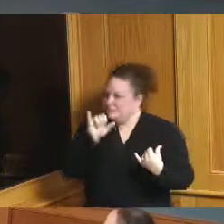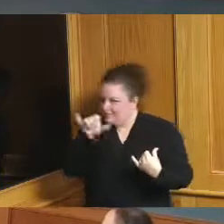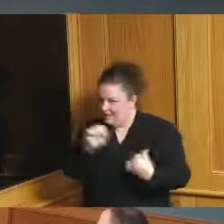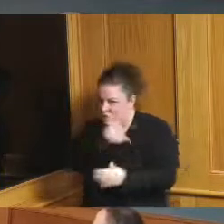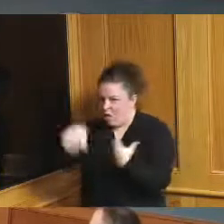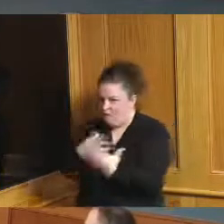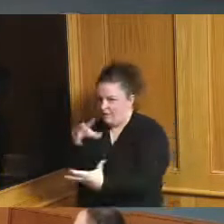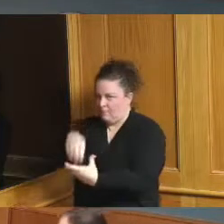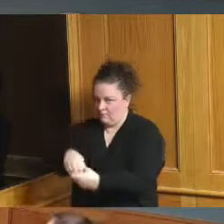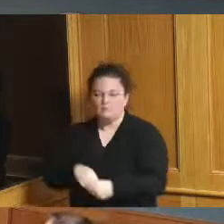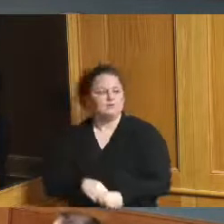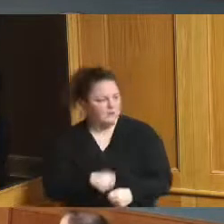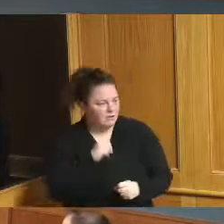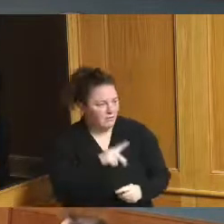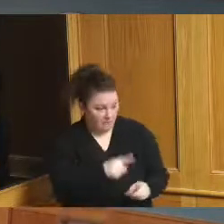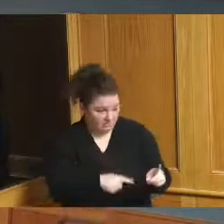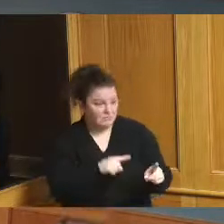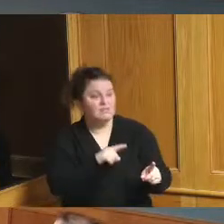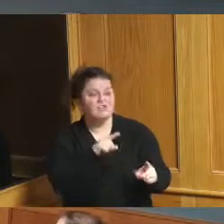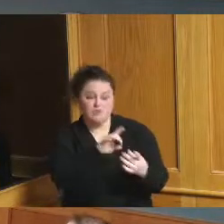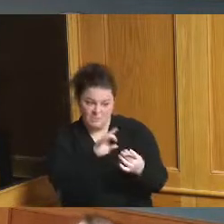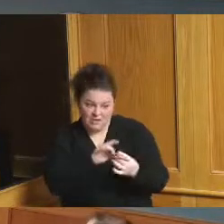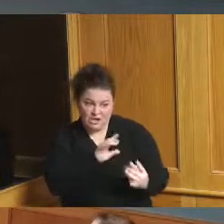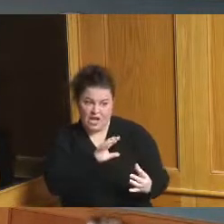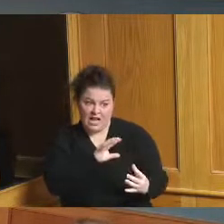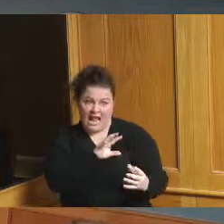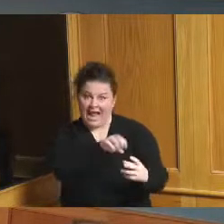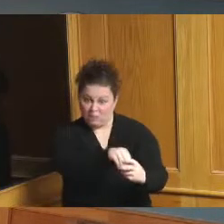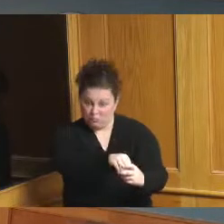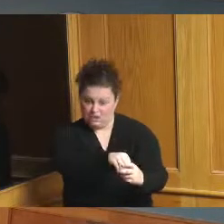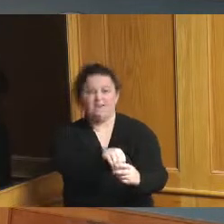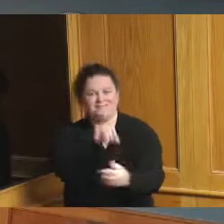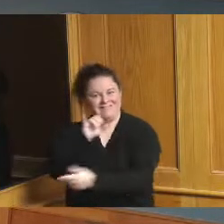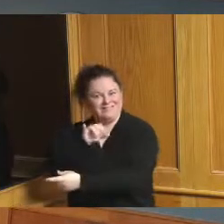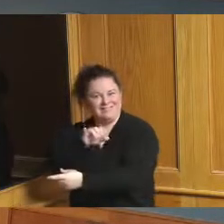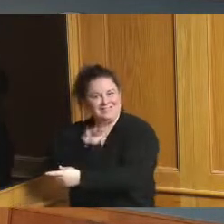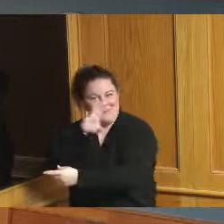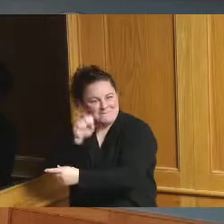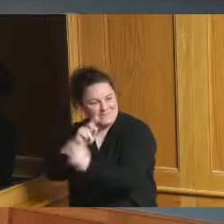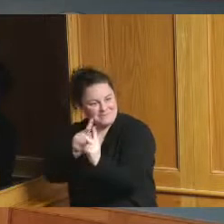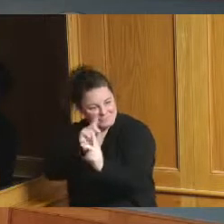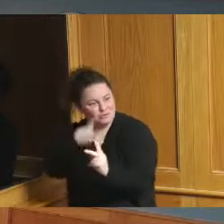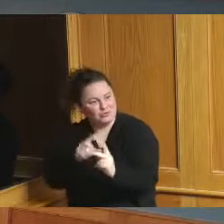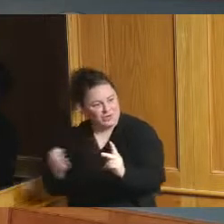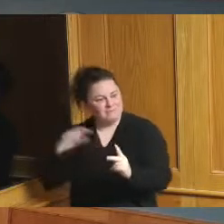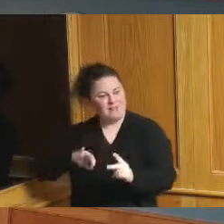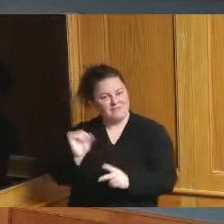and it includes everyone that was on the bus certainly they are should benefit from that but